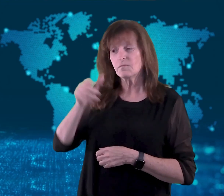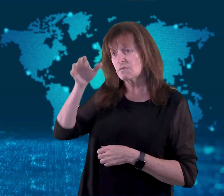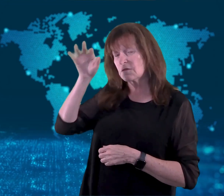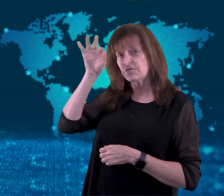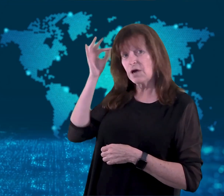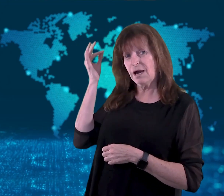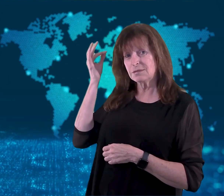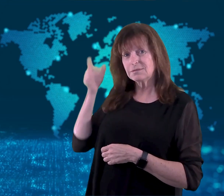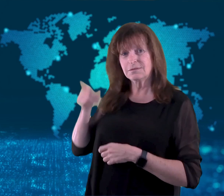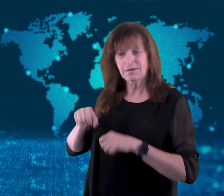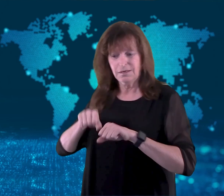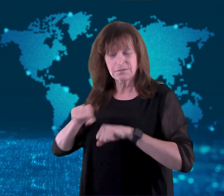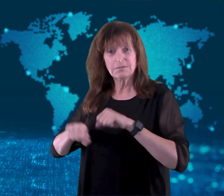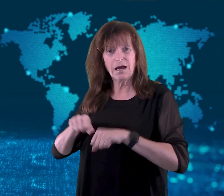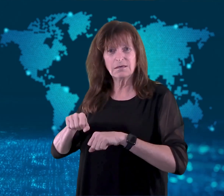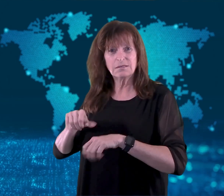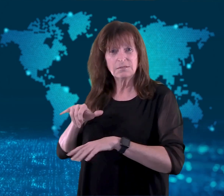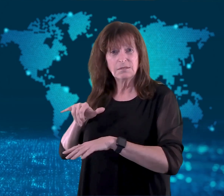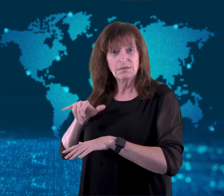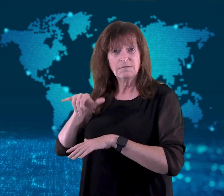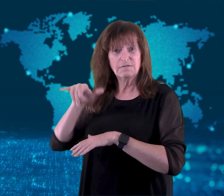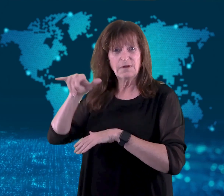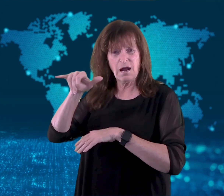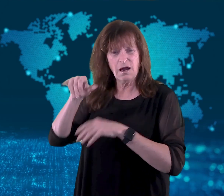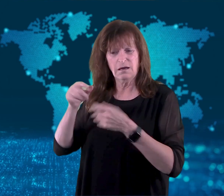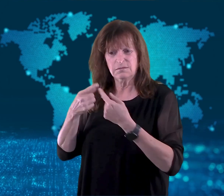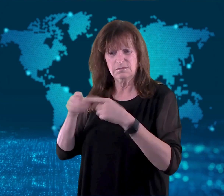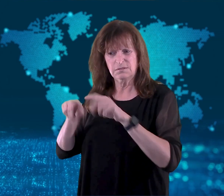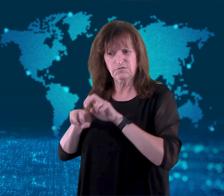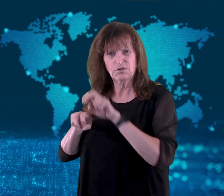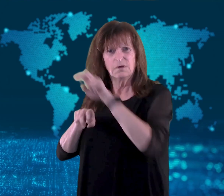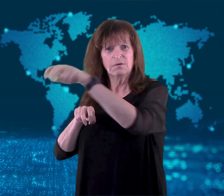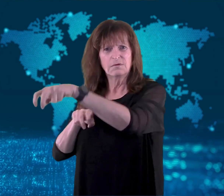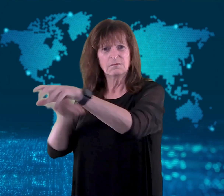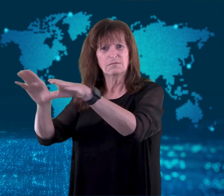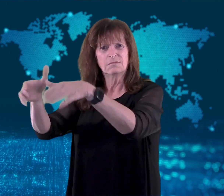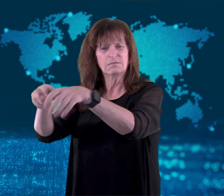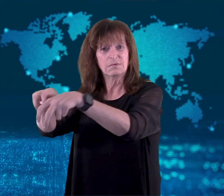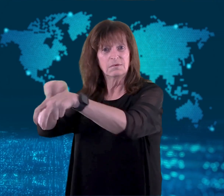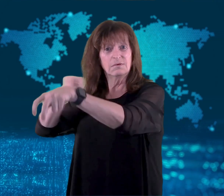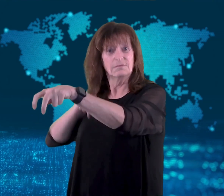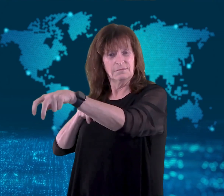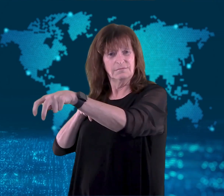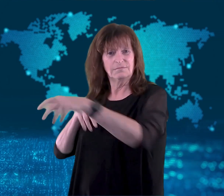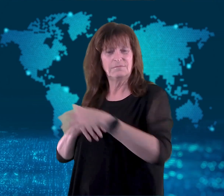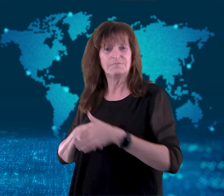Cyclists fly in different classes